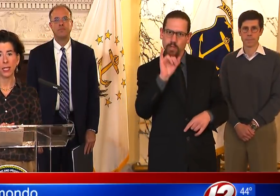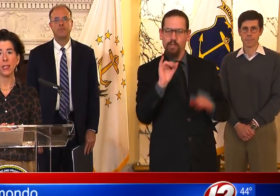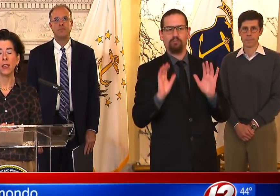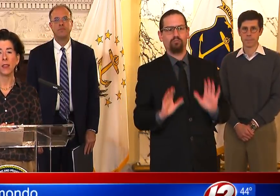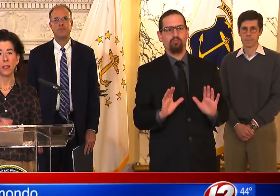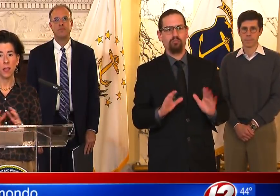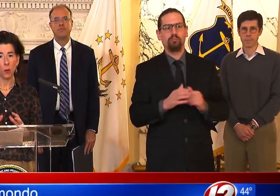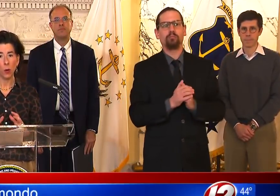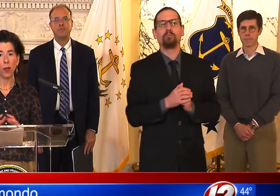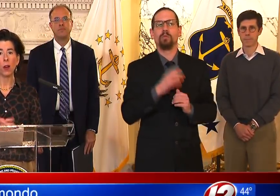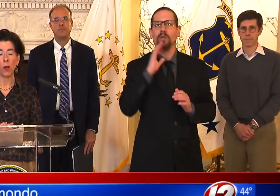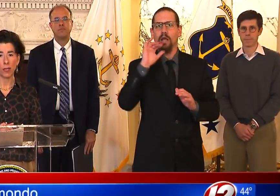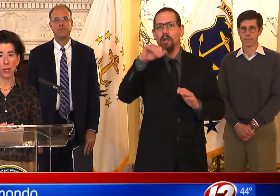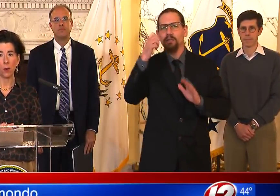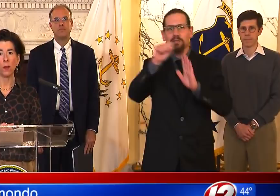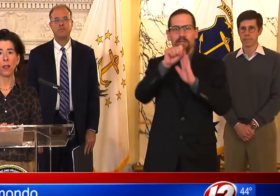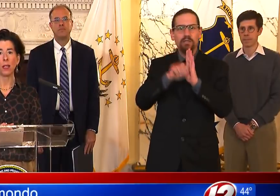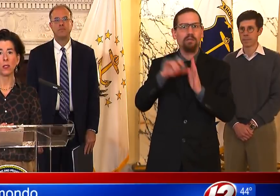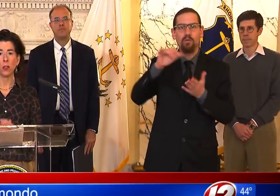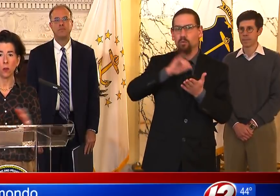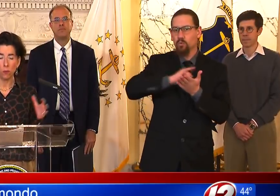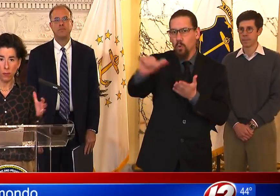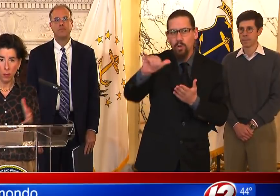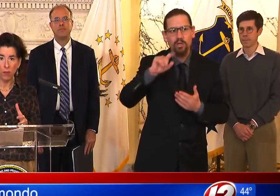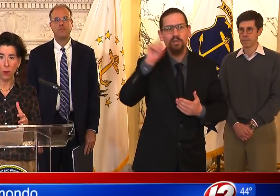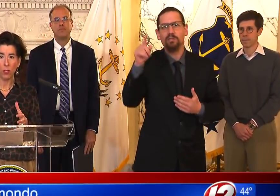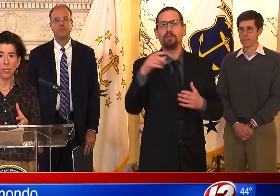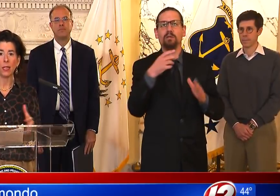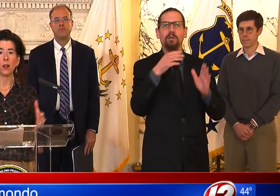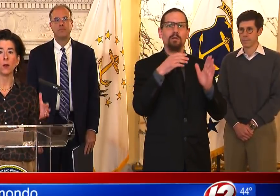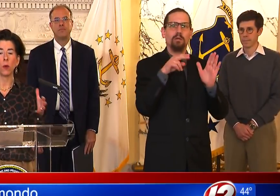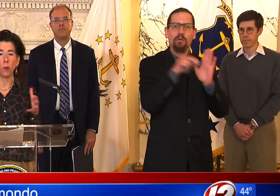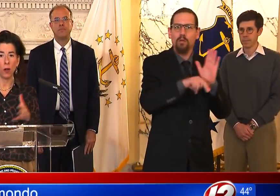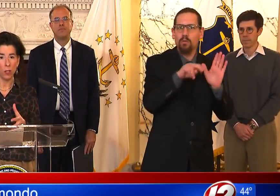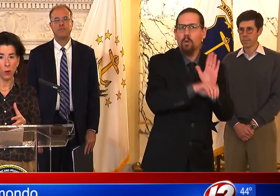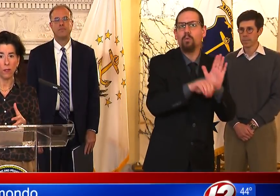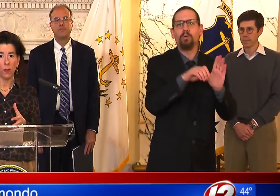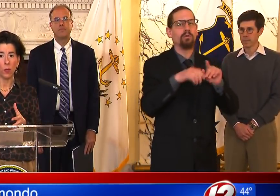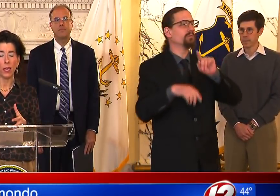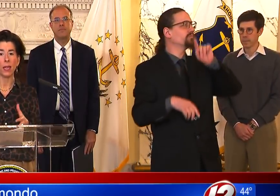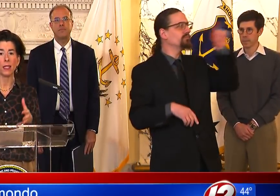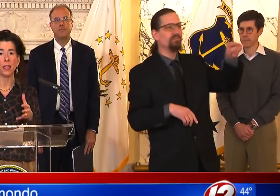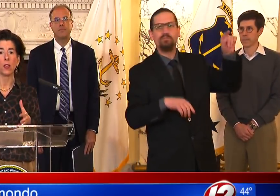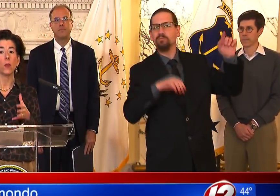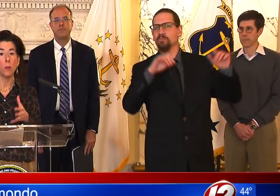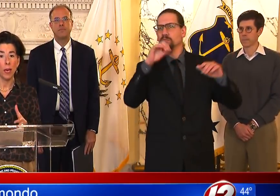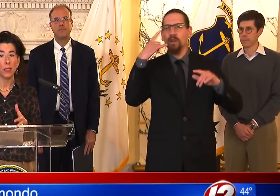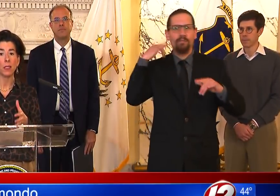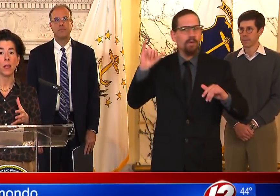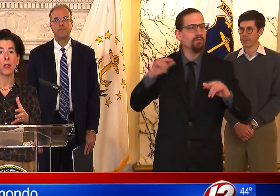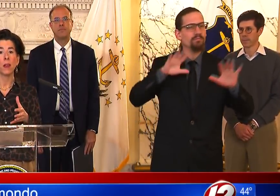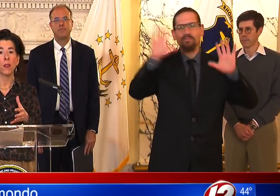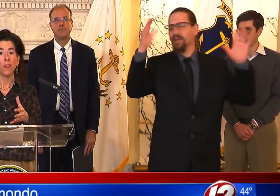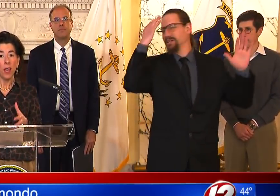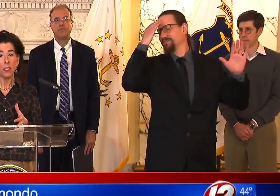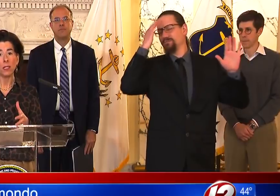TO TUNE OUT THE NOISE IN TERMS OF WHAT YOU SEE HAPPENING IN PLACES LIKE NEW ORLEANS, LOS ANGELES AND NEW YORK CITY.